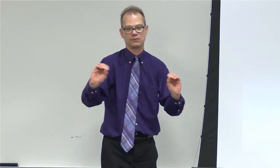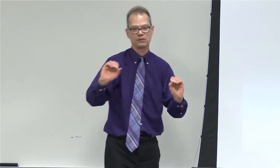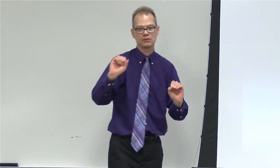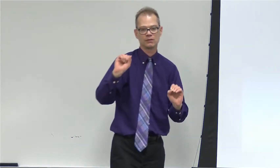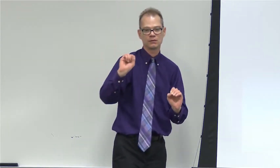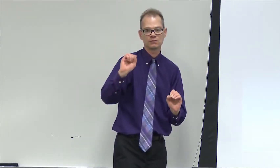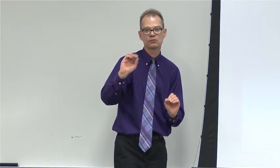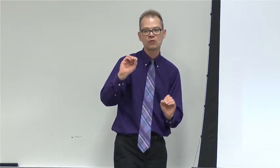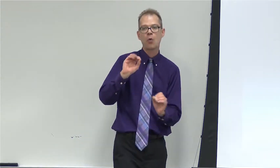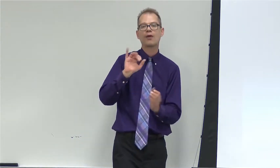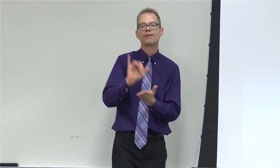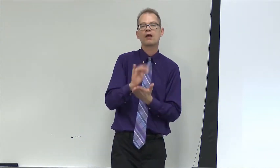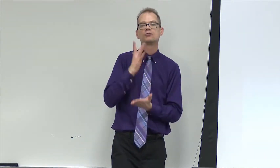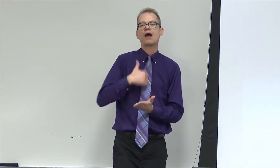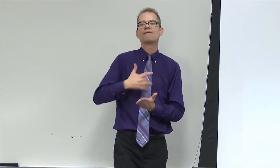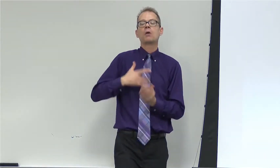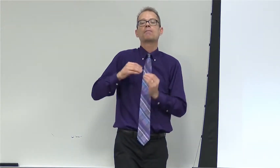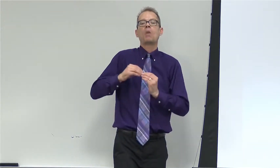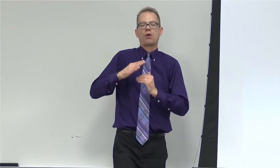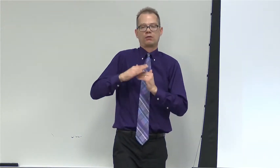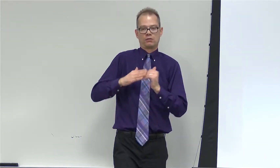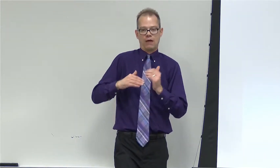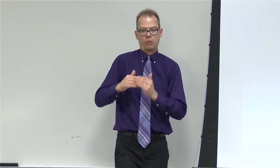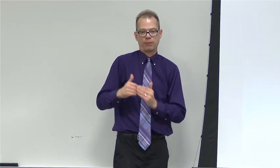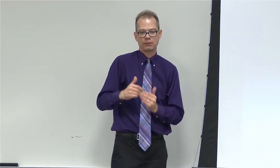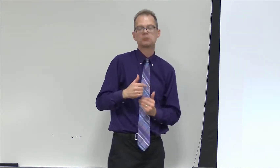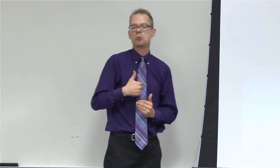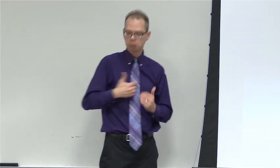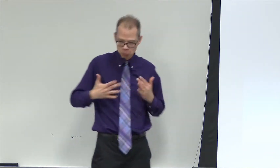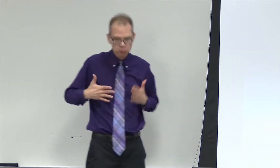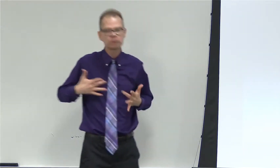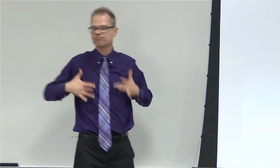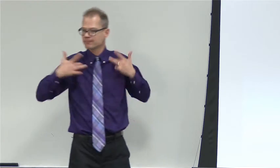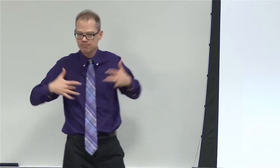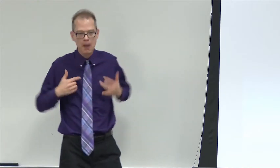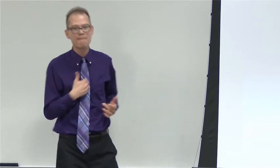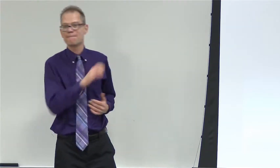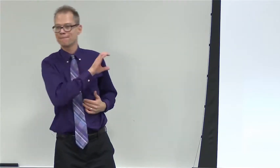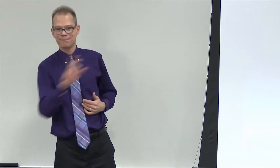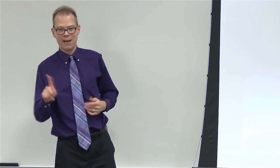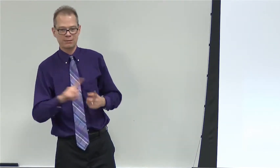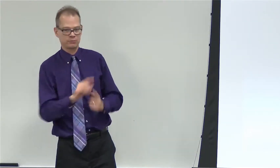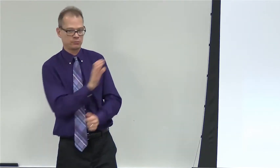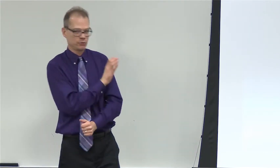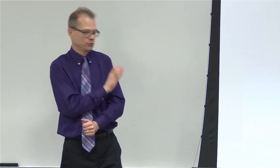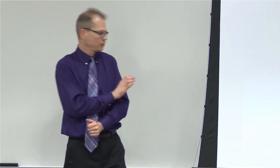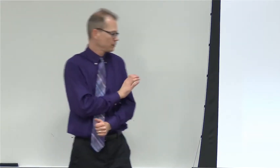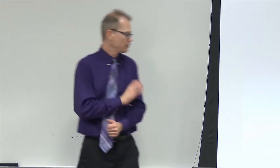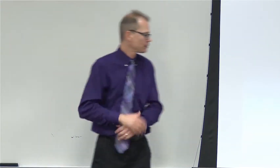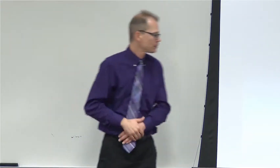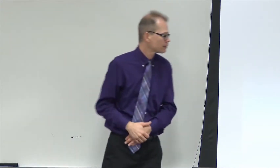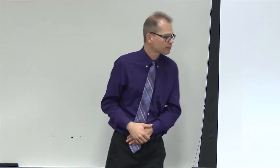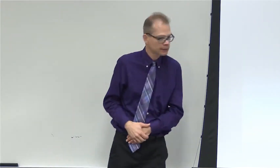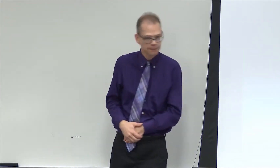so I knew that that would not be an issue. I felt more comfortable in that field, in that area. So I decided to go... to go back to the clinic.